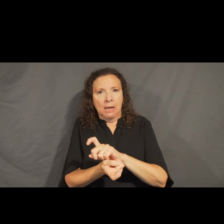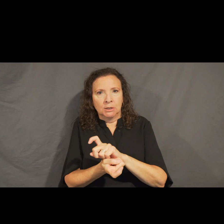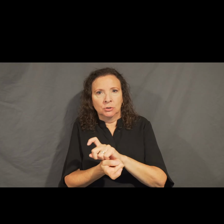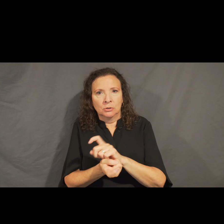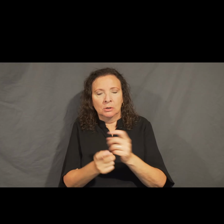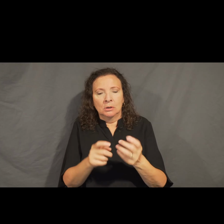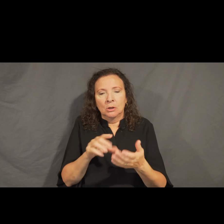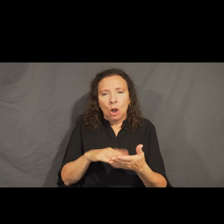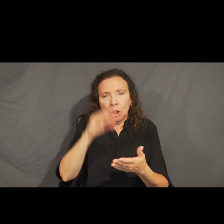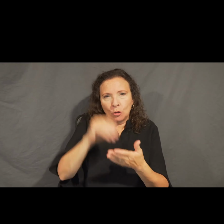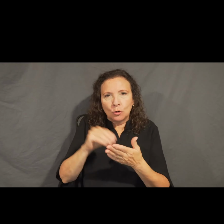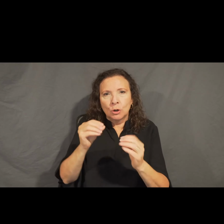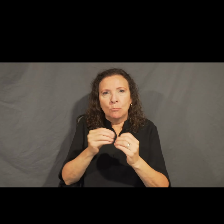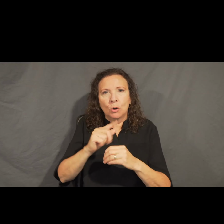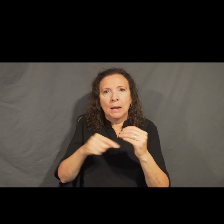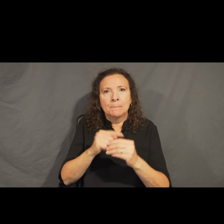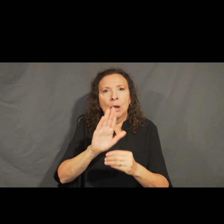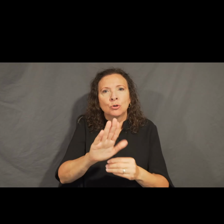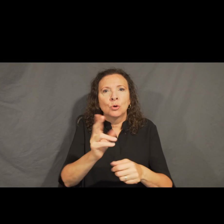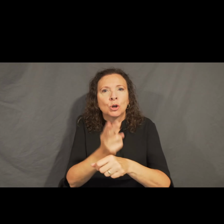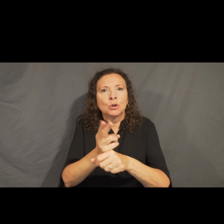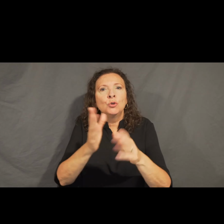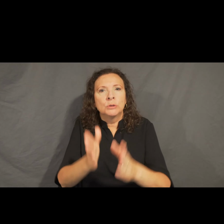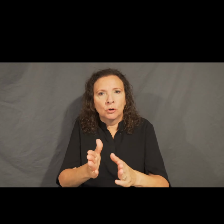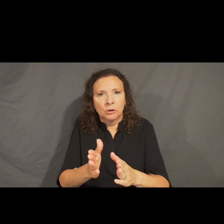Sue design something that will work for as many people as possible.